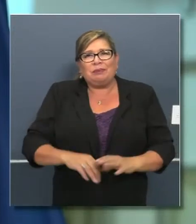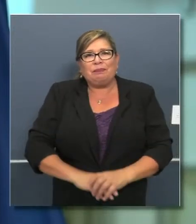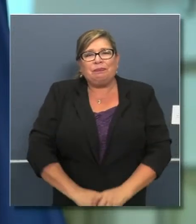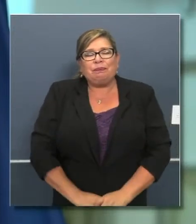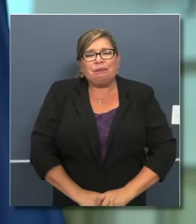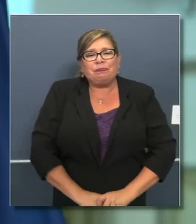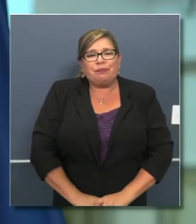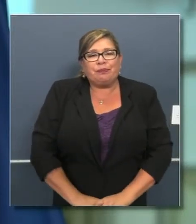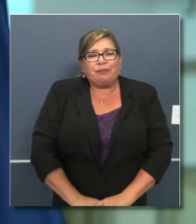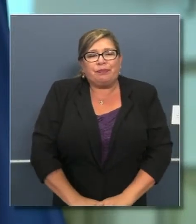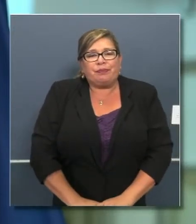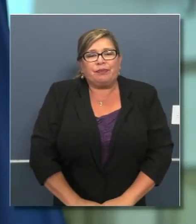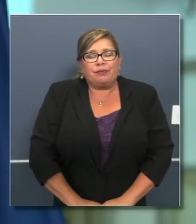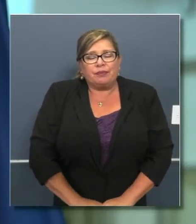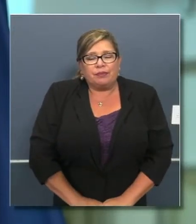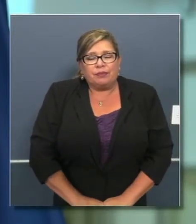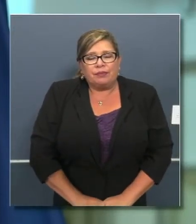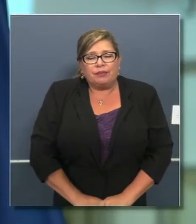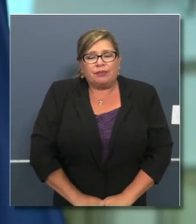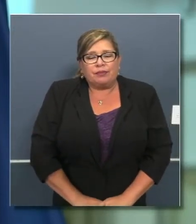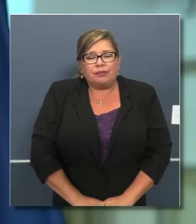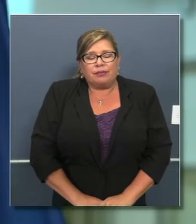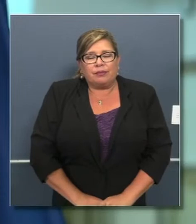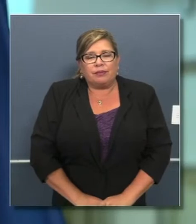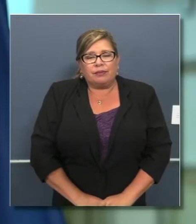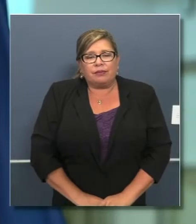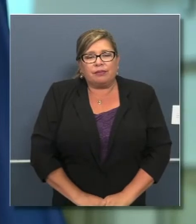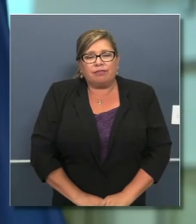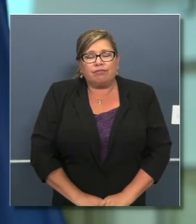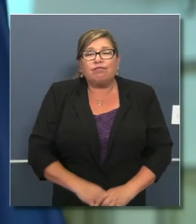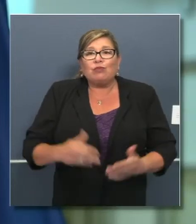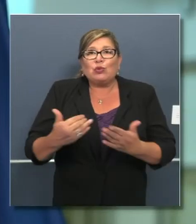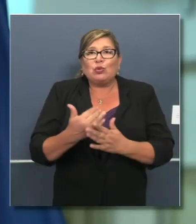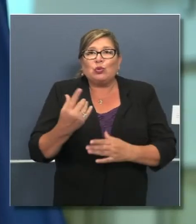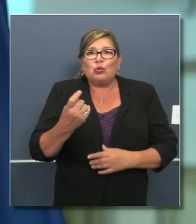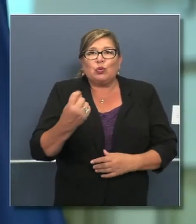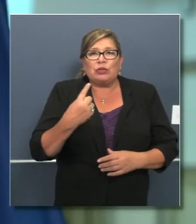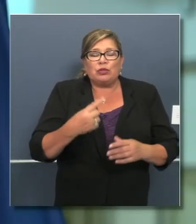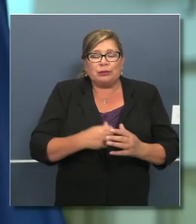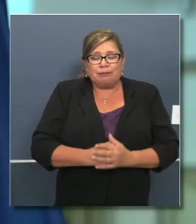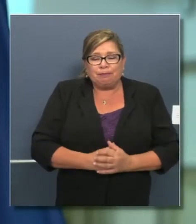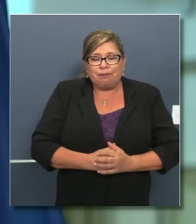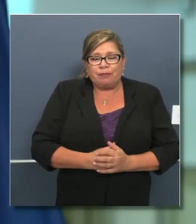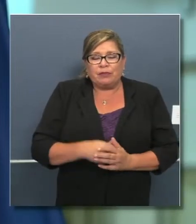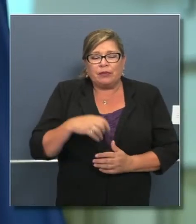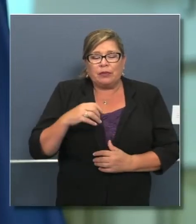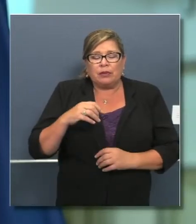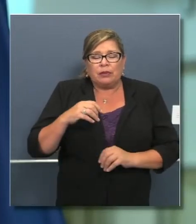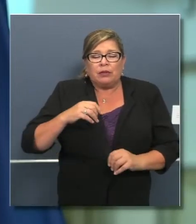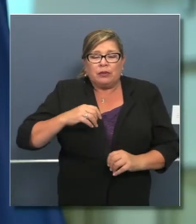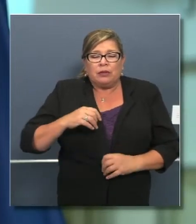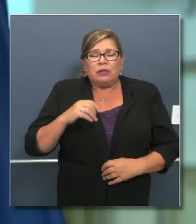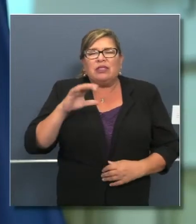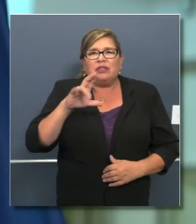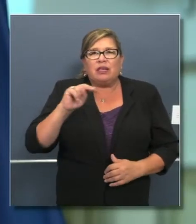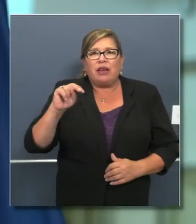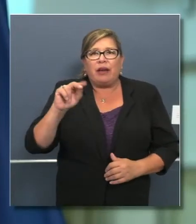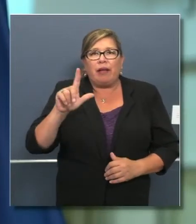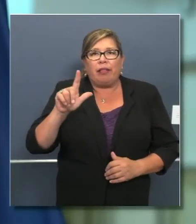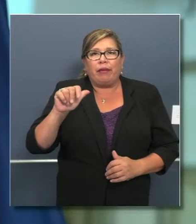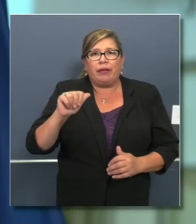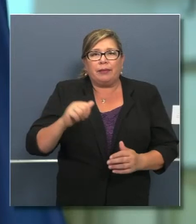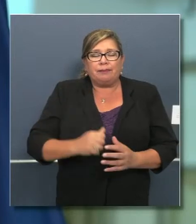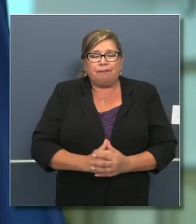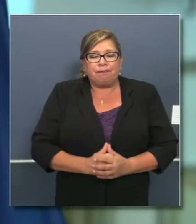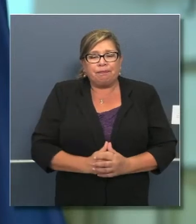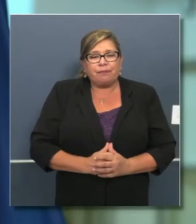hi governor I'm wondering here is when you look at how these numbers are going up there's a